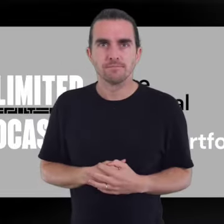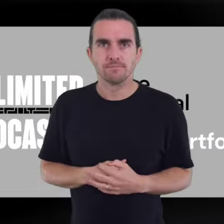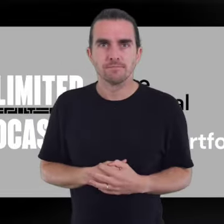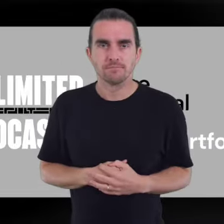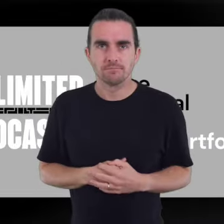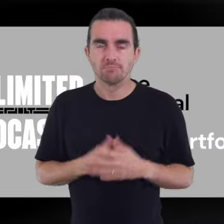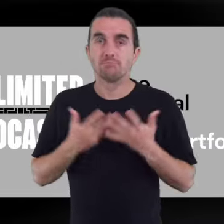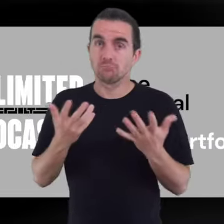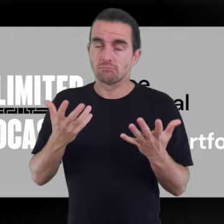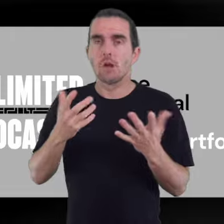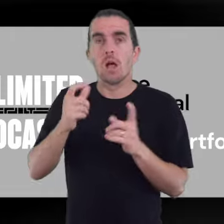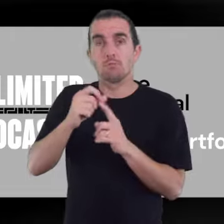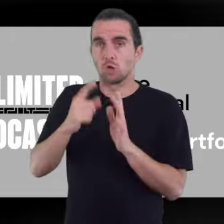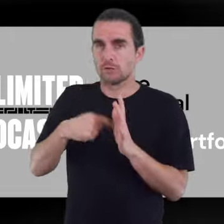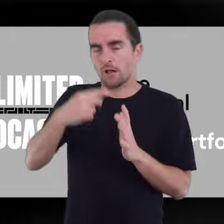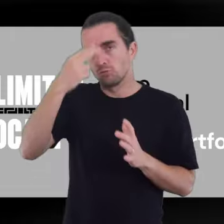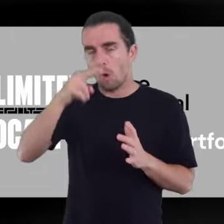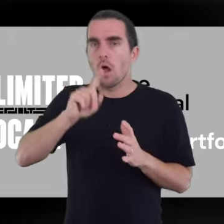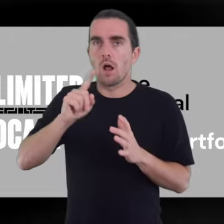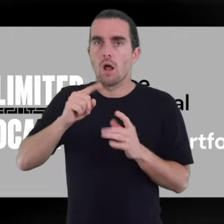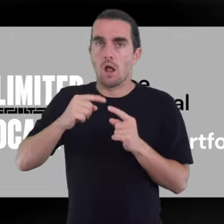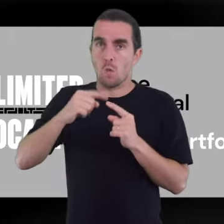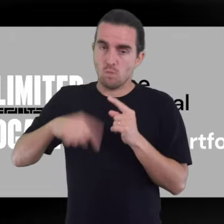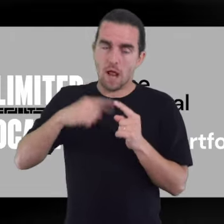[Joseph] Sure, so the project is called "Wheel Trails".